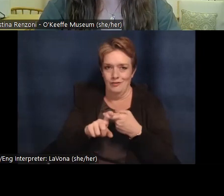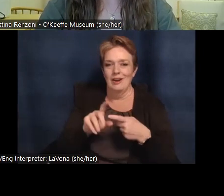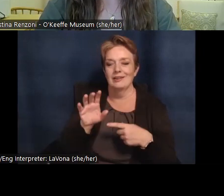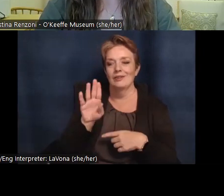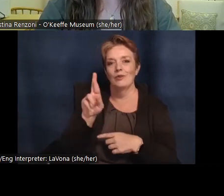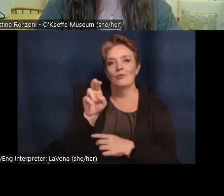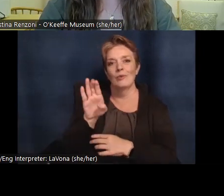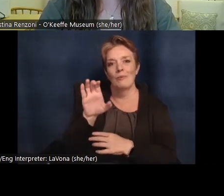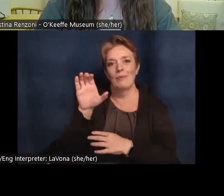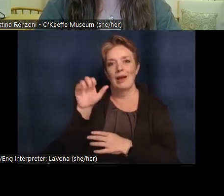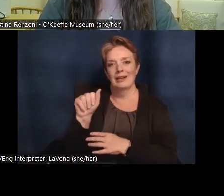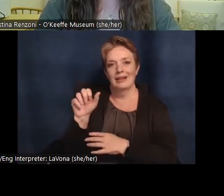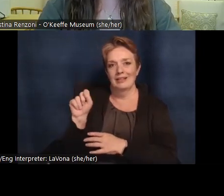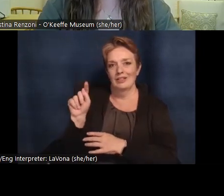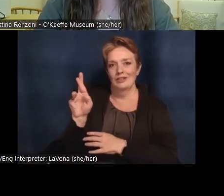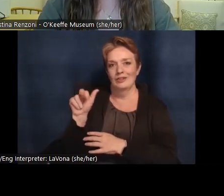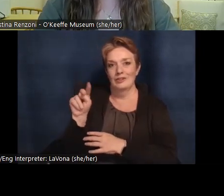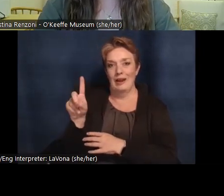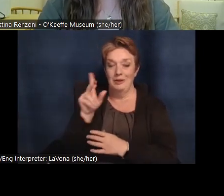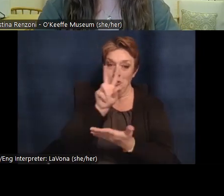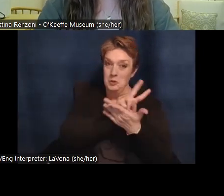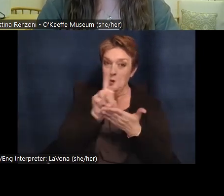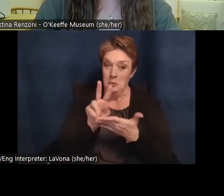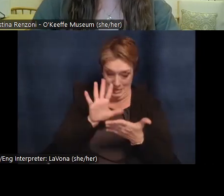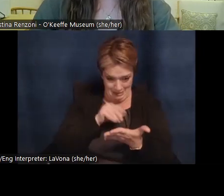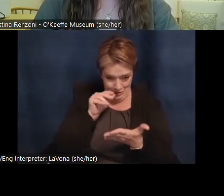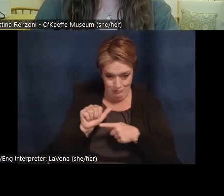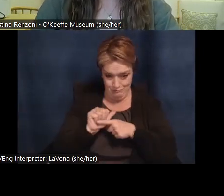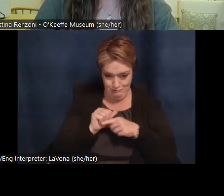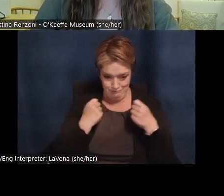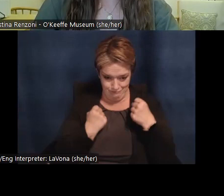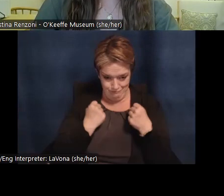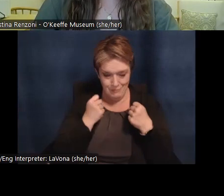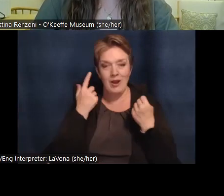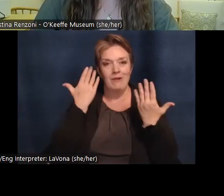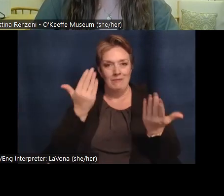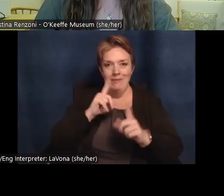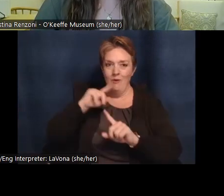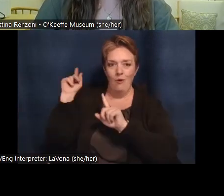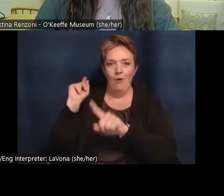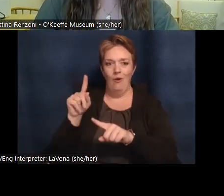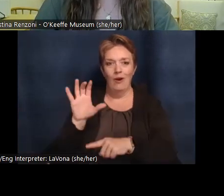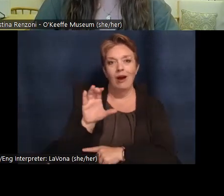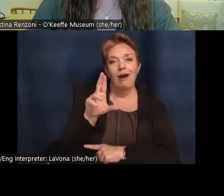After a mere two weeks of lessons, O’Keeffe ordered herself a custom wood-paneled Model A Ford.